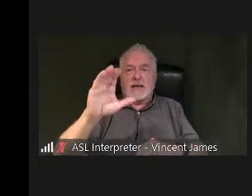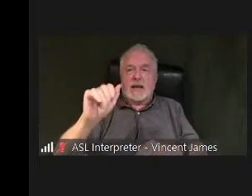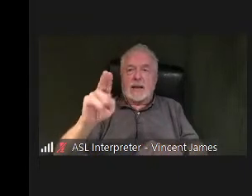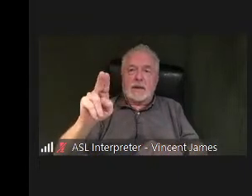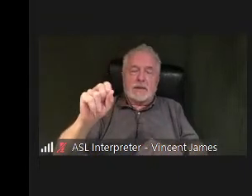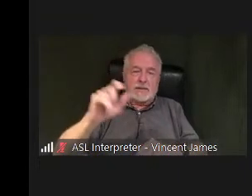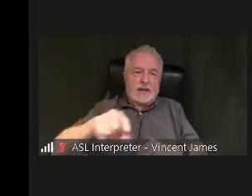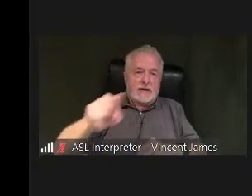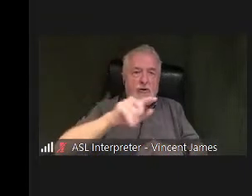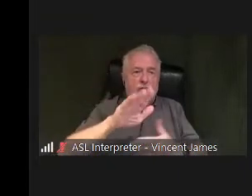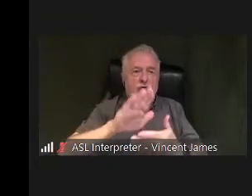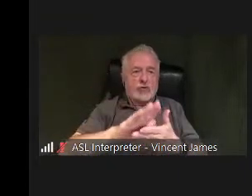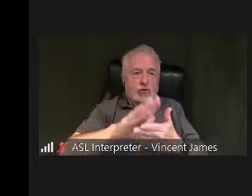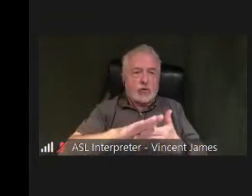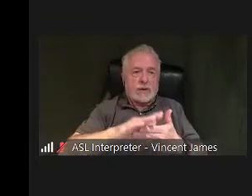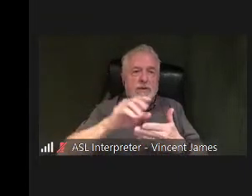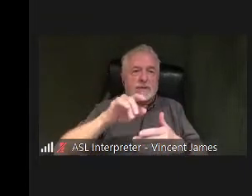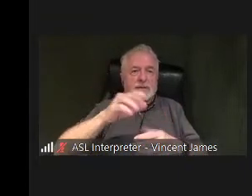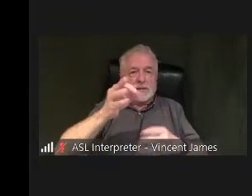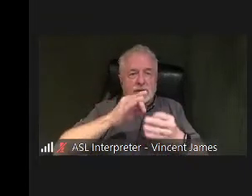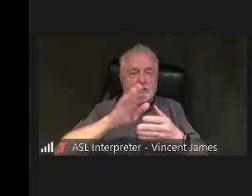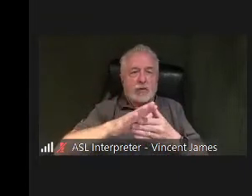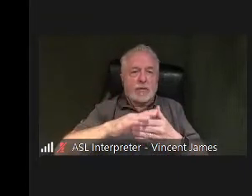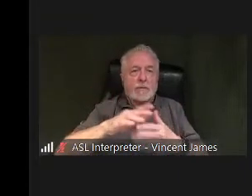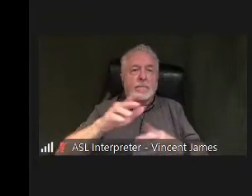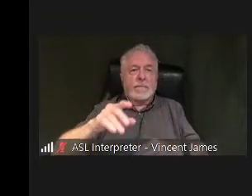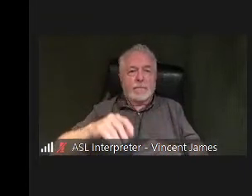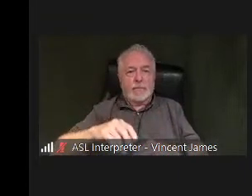that is a school or that a school classroom.